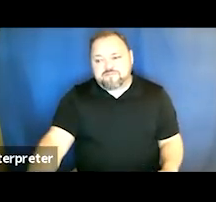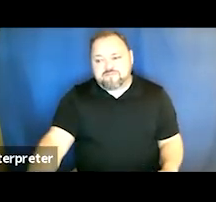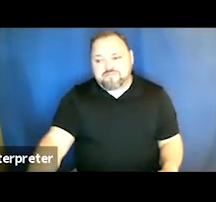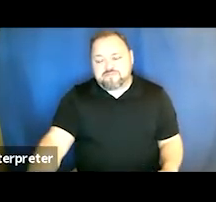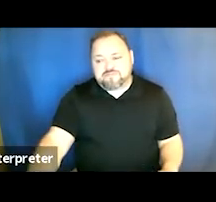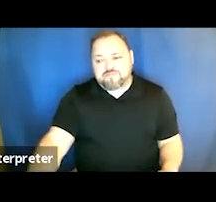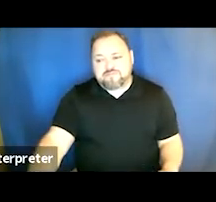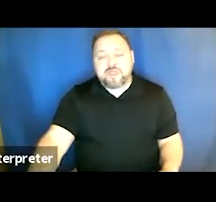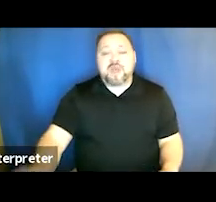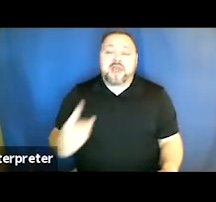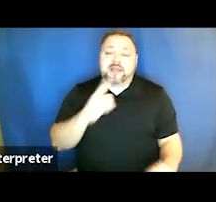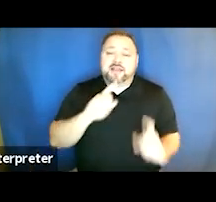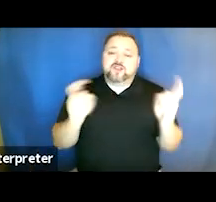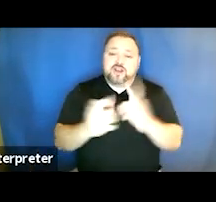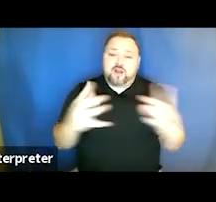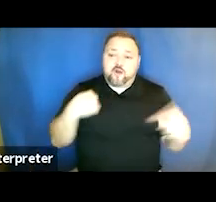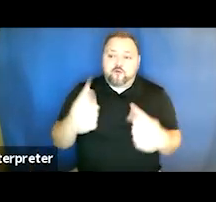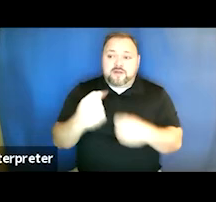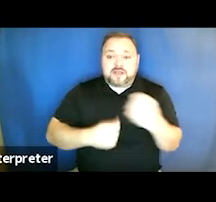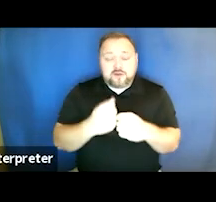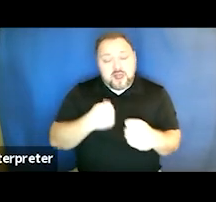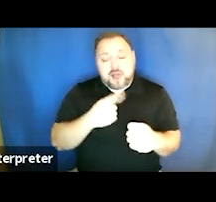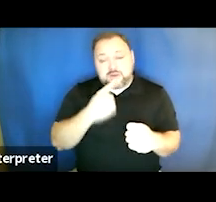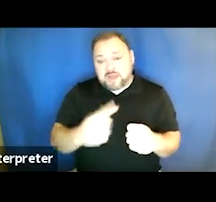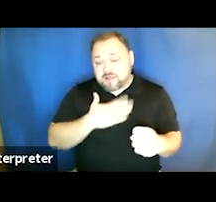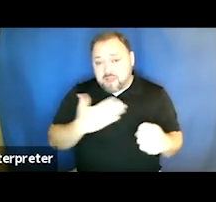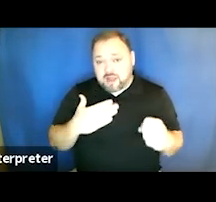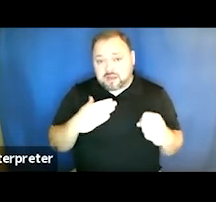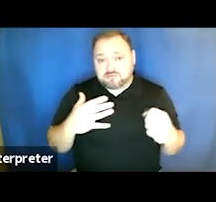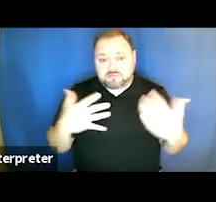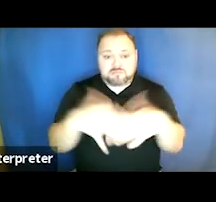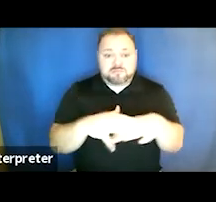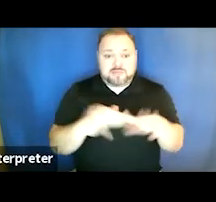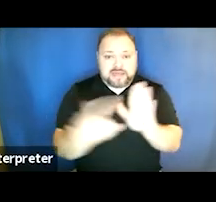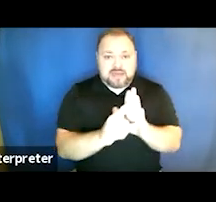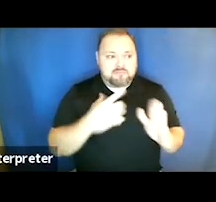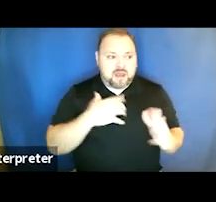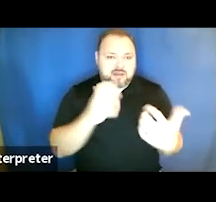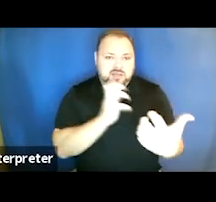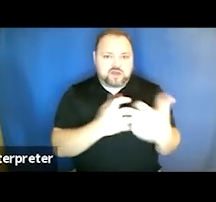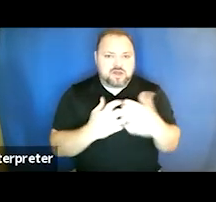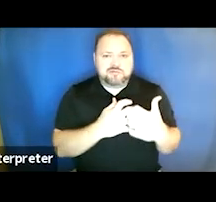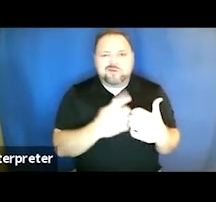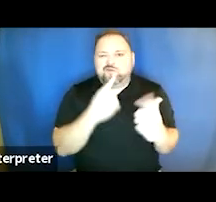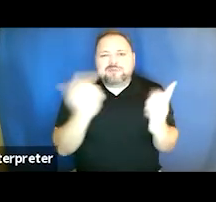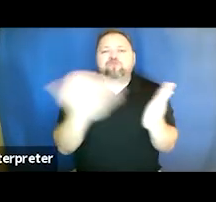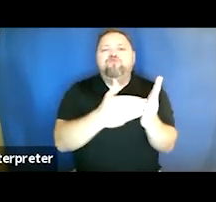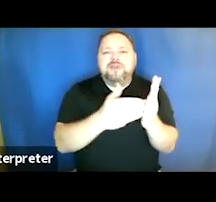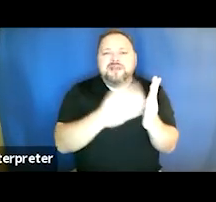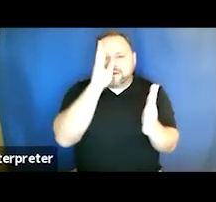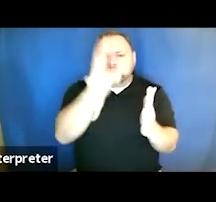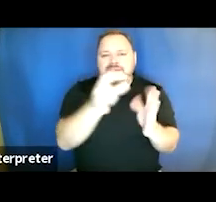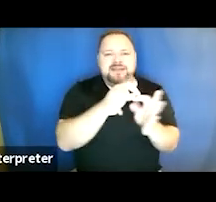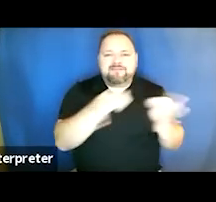I would say my intersectionality has been redefined time after time as the years go by.